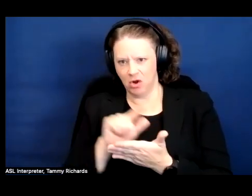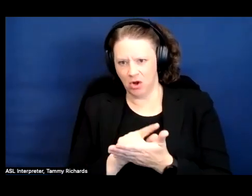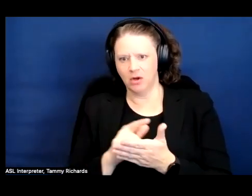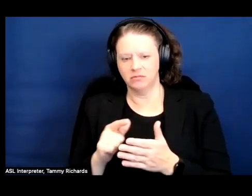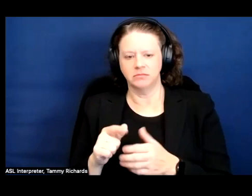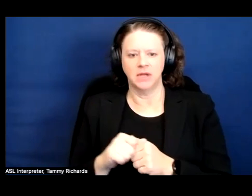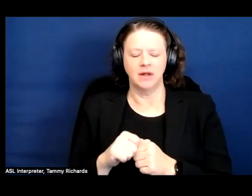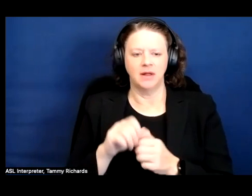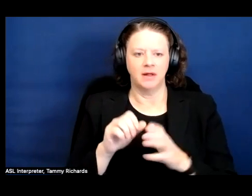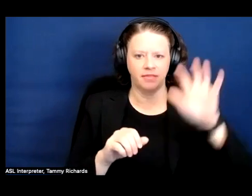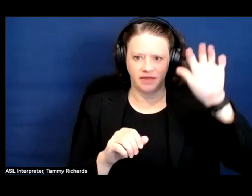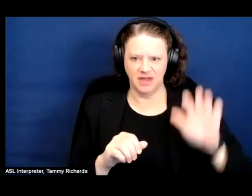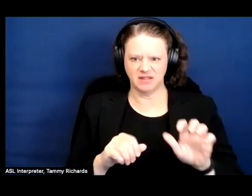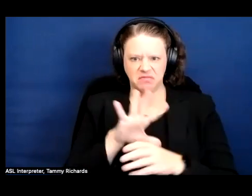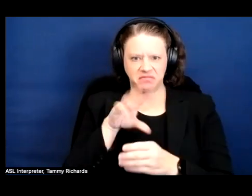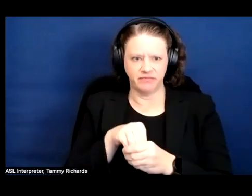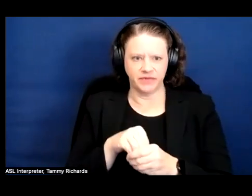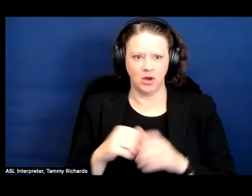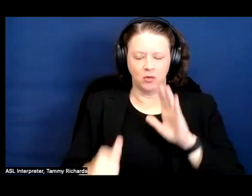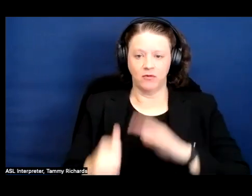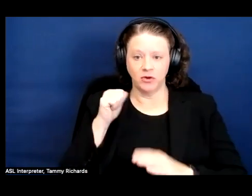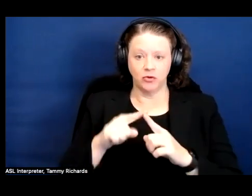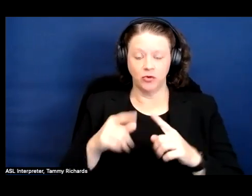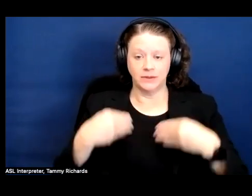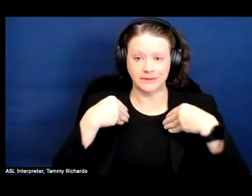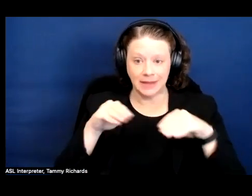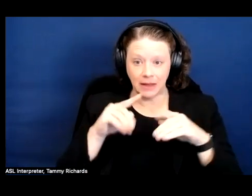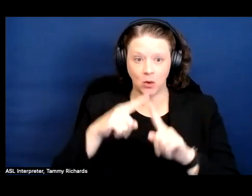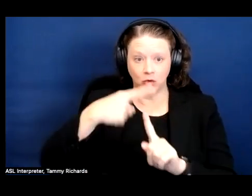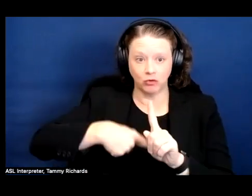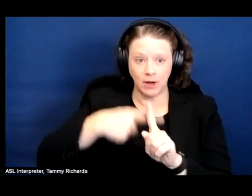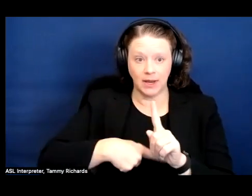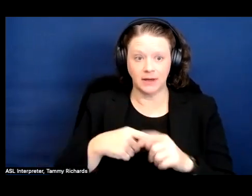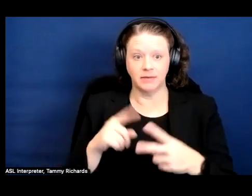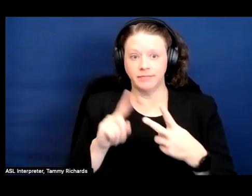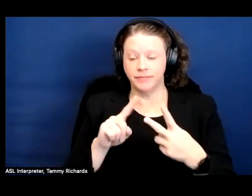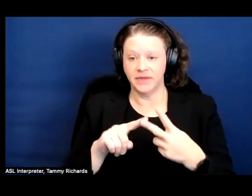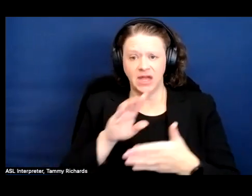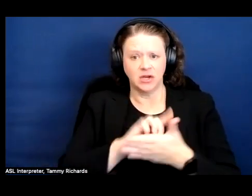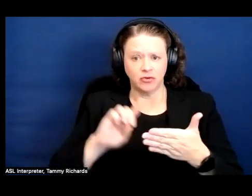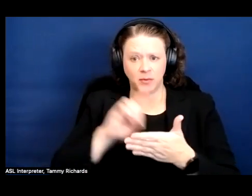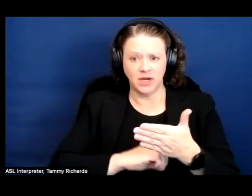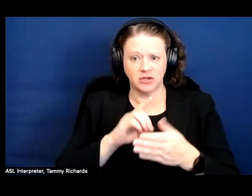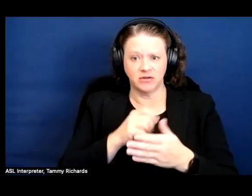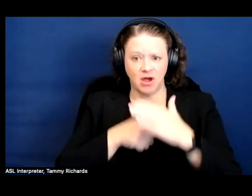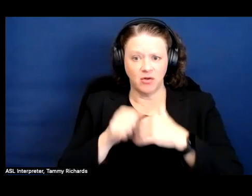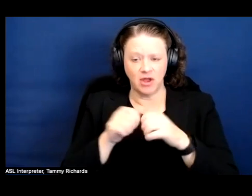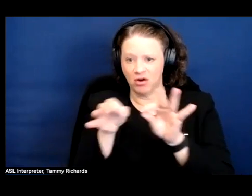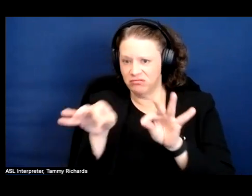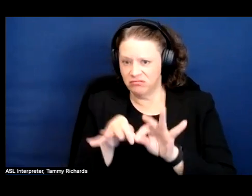And that's something that DREDF is looking at currently along with some other organizations. So you do have those types of issues come up, feel free to reach out to me.